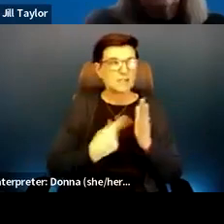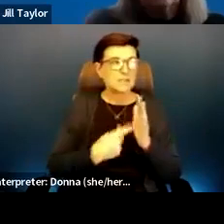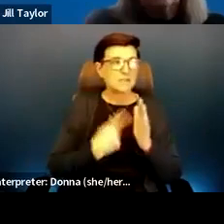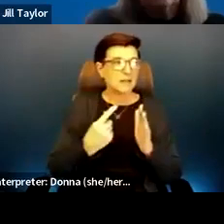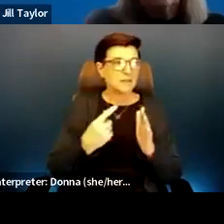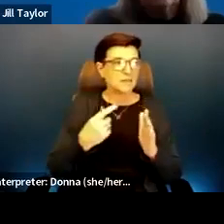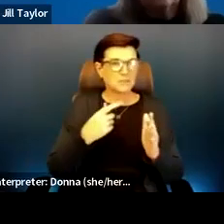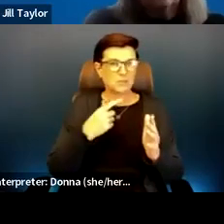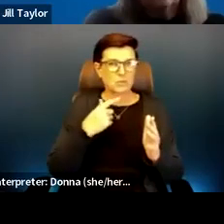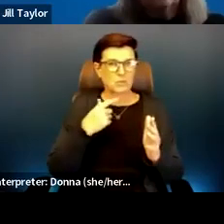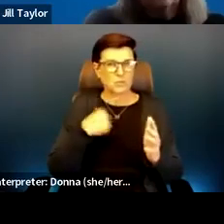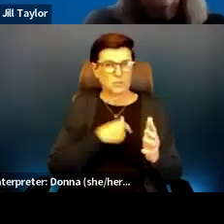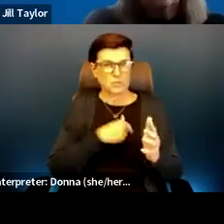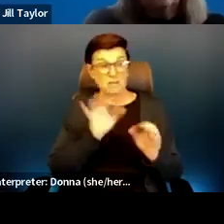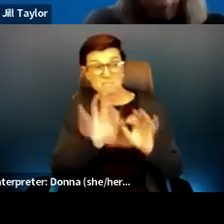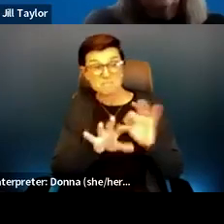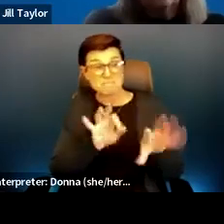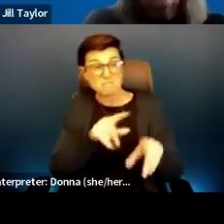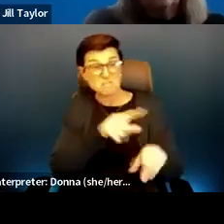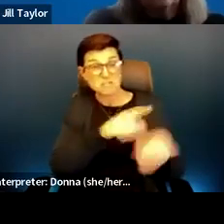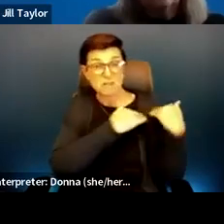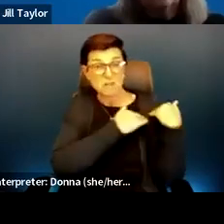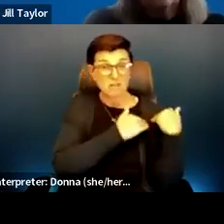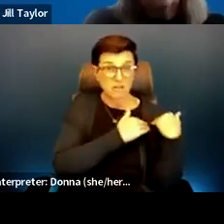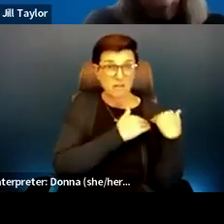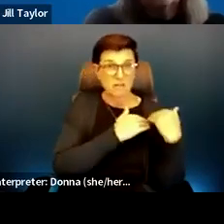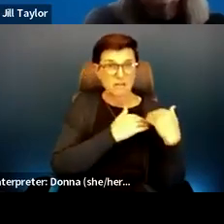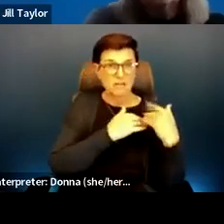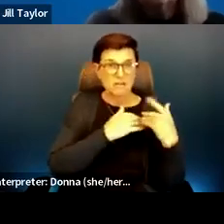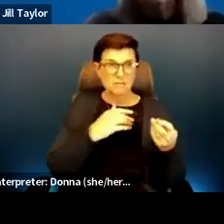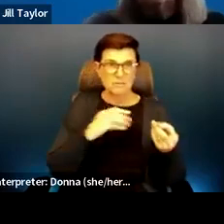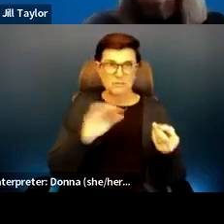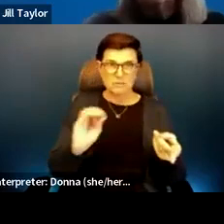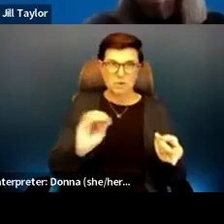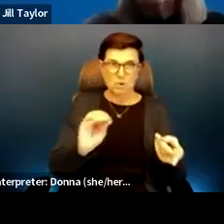that people are involved with, and it really is, I think,